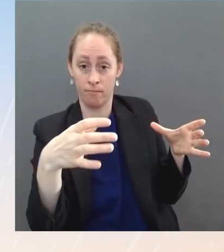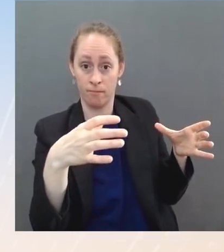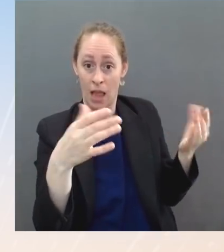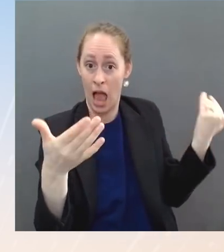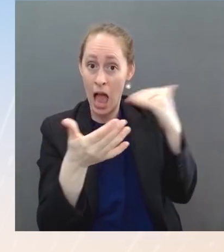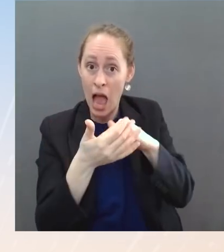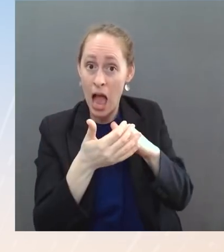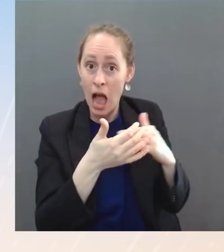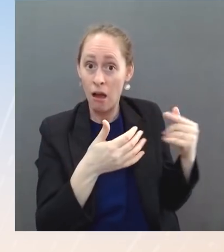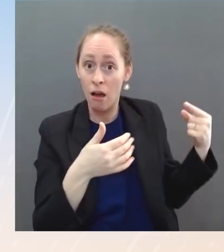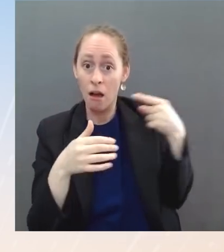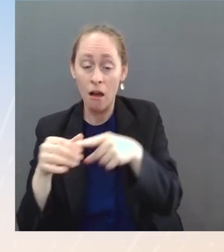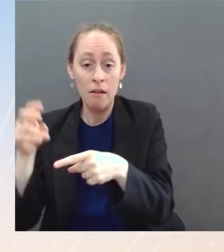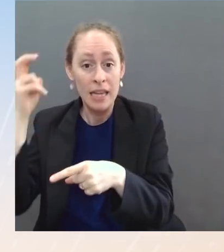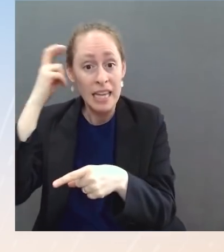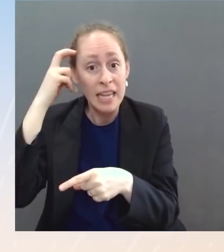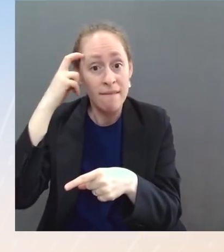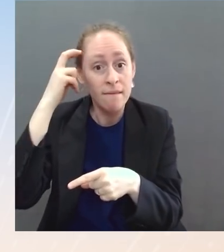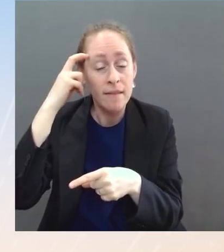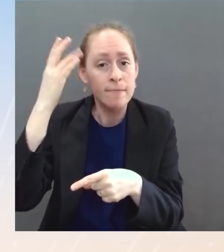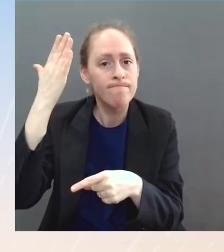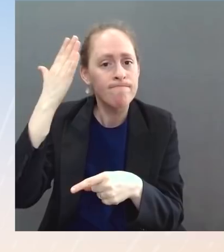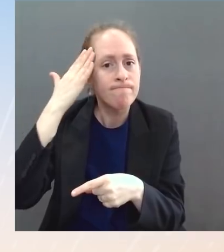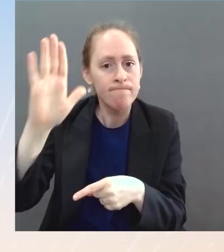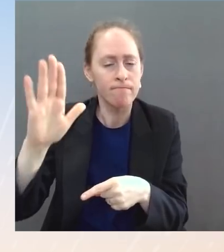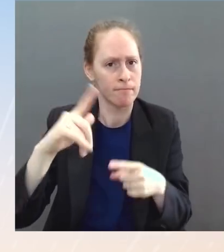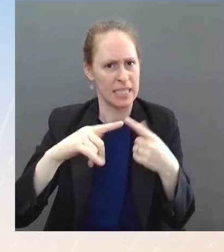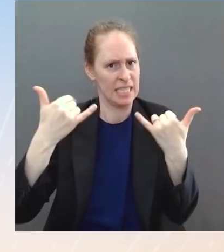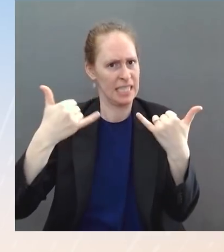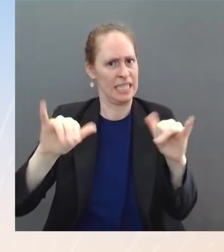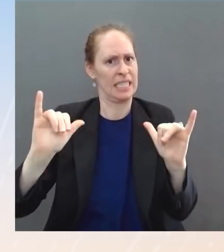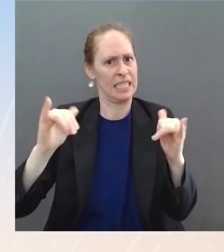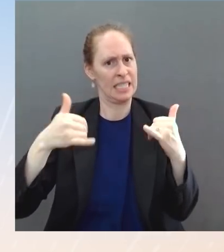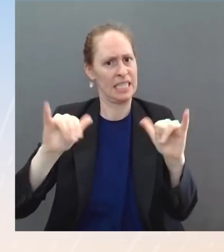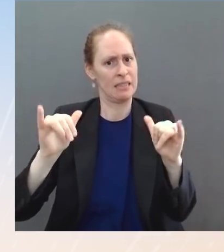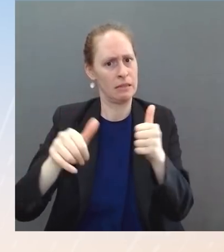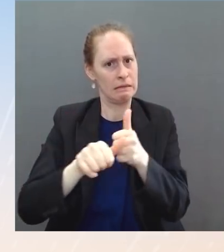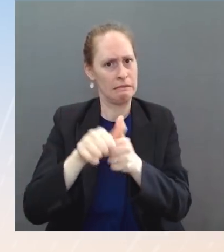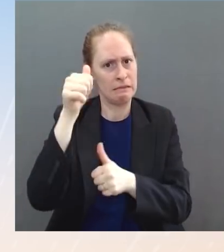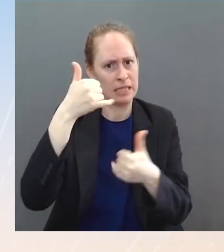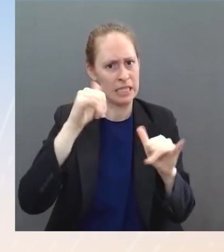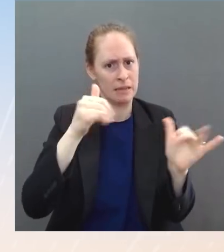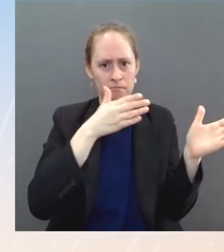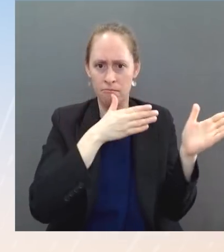which is to conquer an occupied territory in eastern Ukraine. And now it's our job to help the Ukrainian people